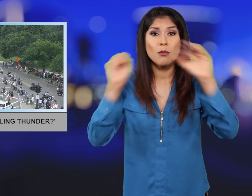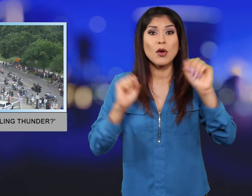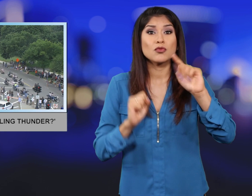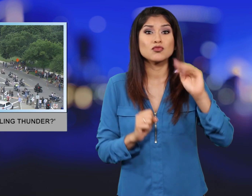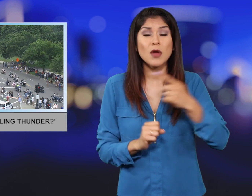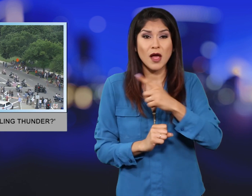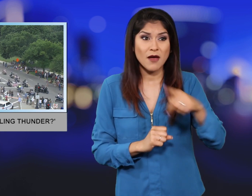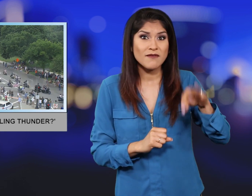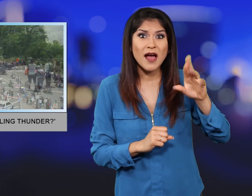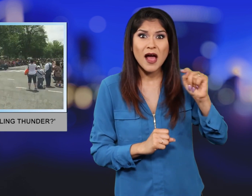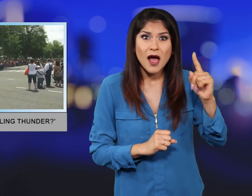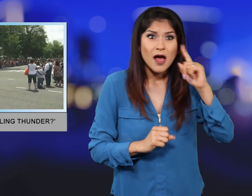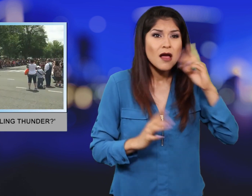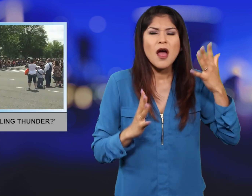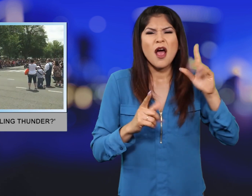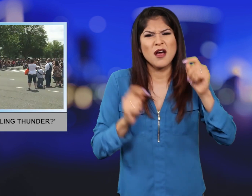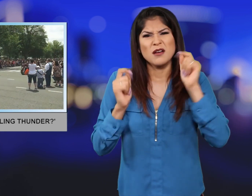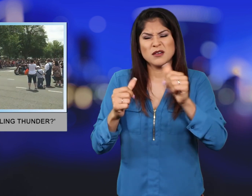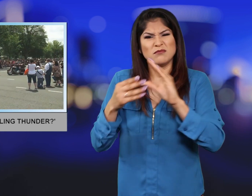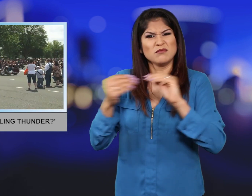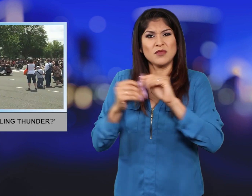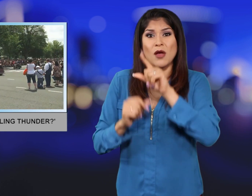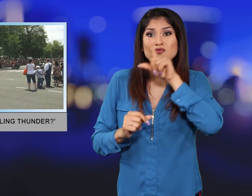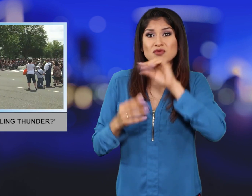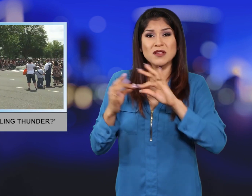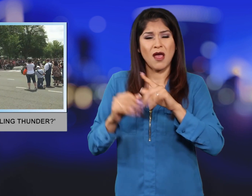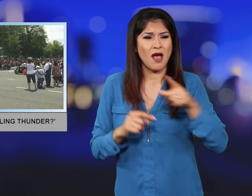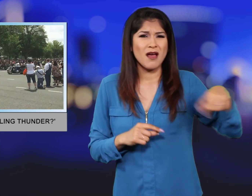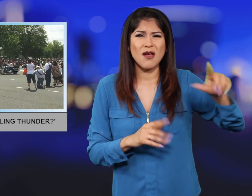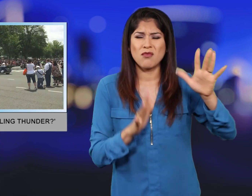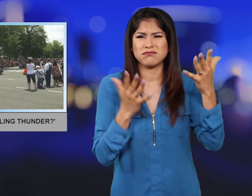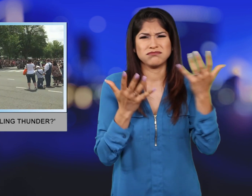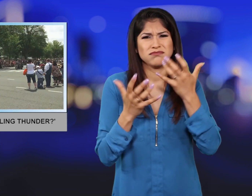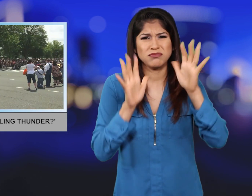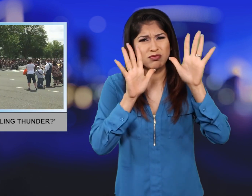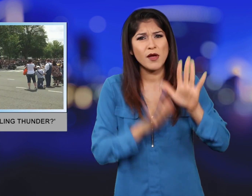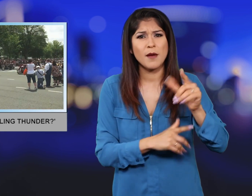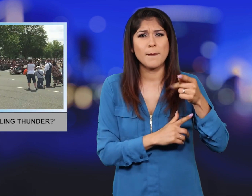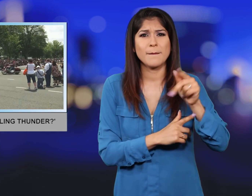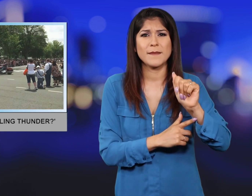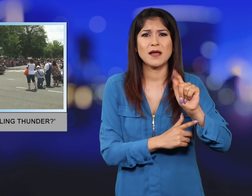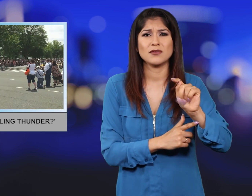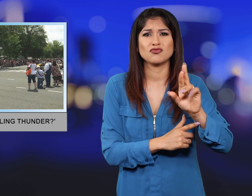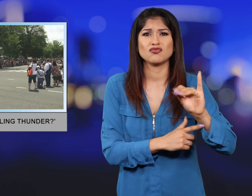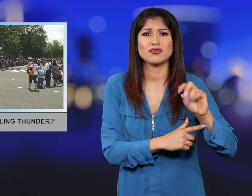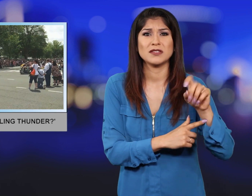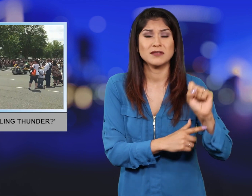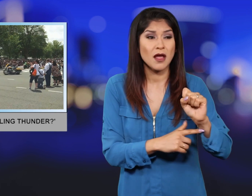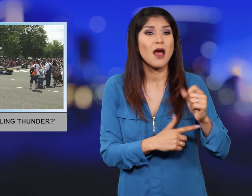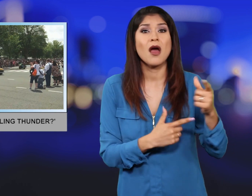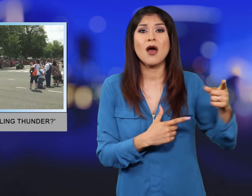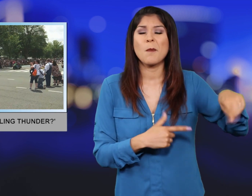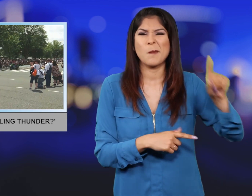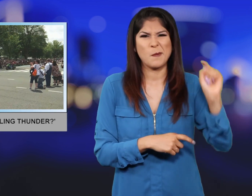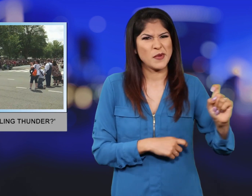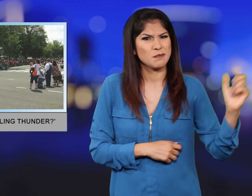When President Trump heard the news, he immediately tweeted: "The great patriots of Rolling Thunder